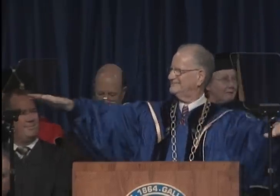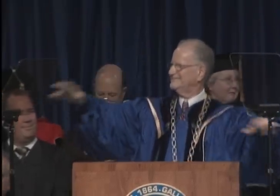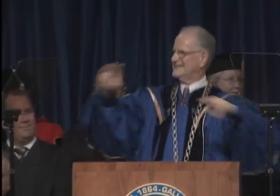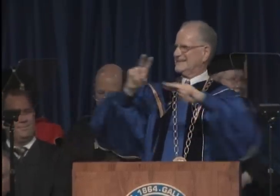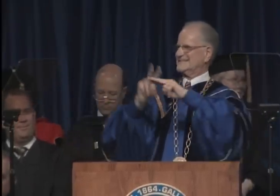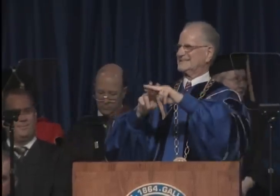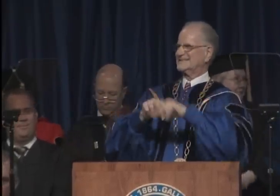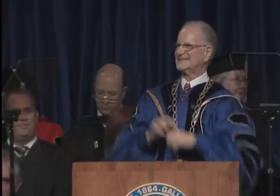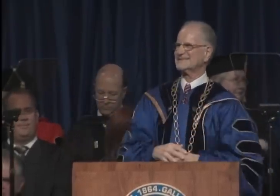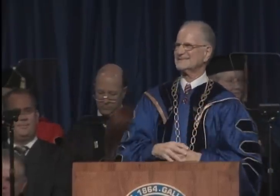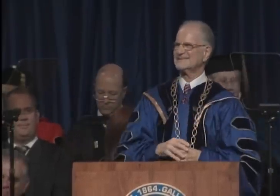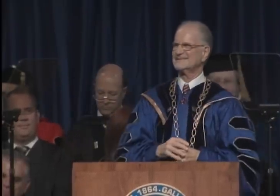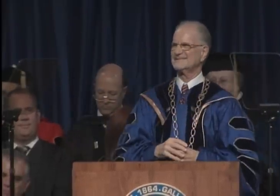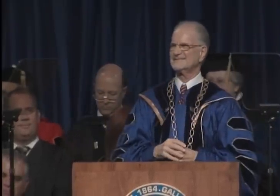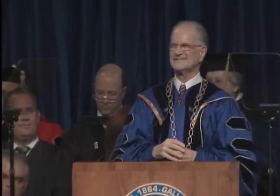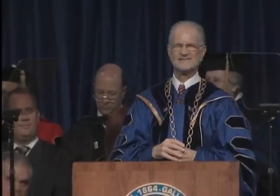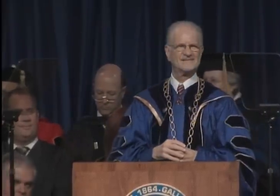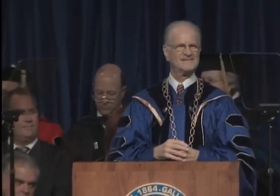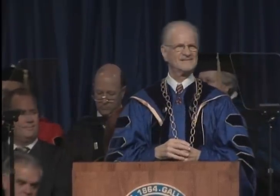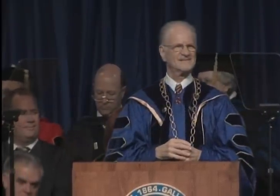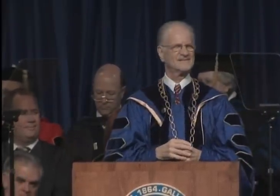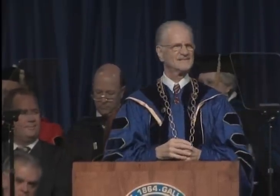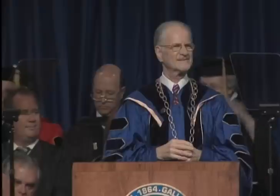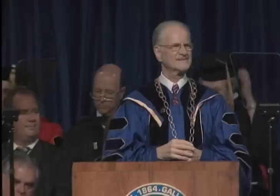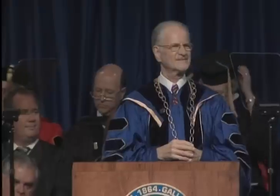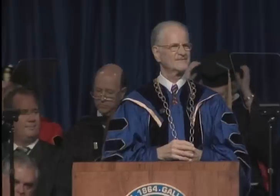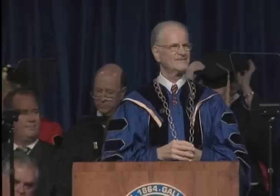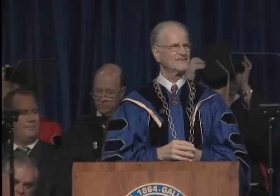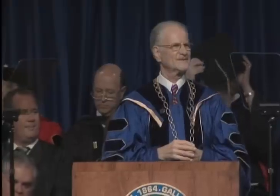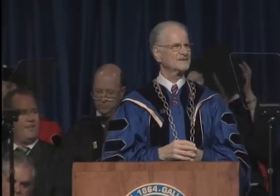Thank you. Please be seated.